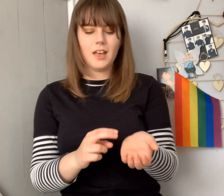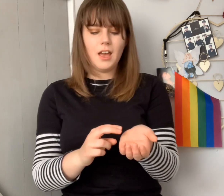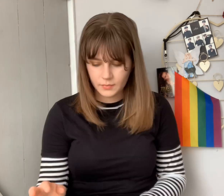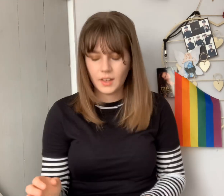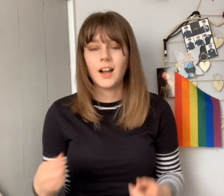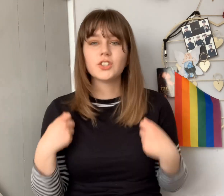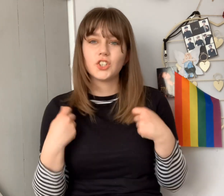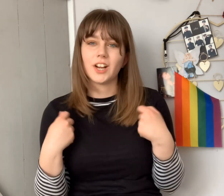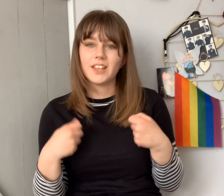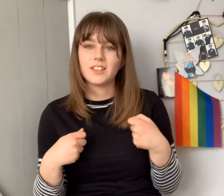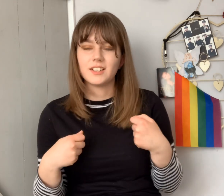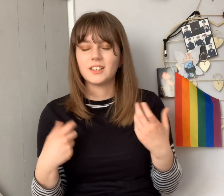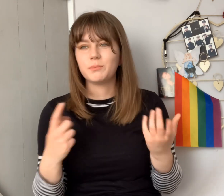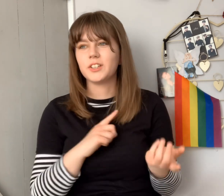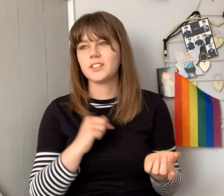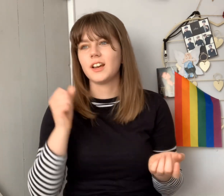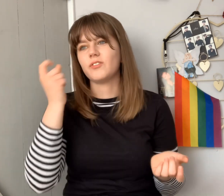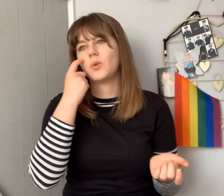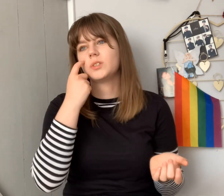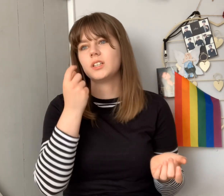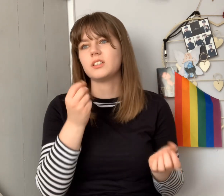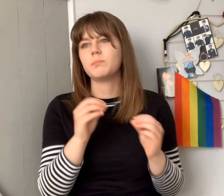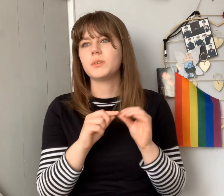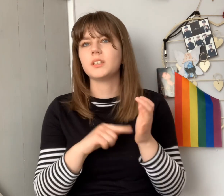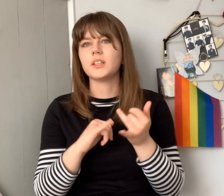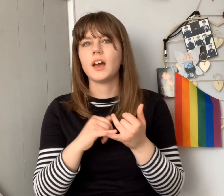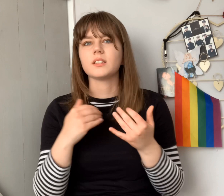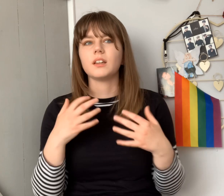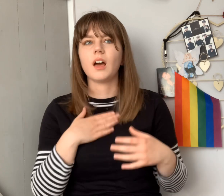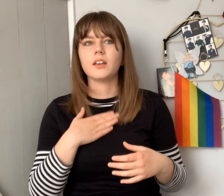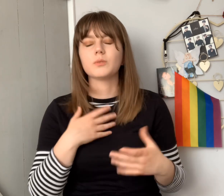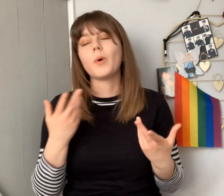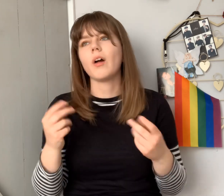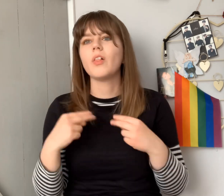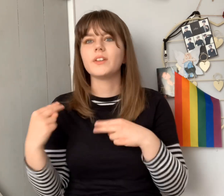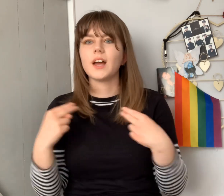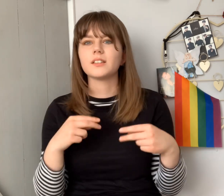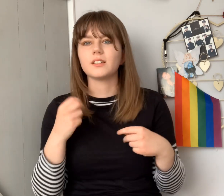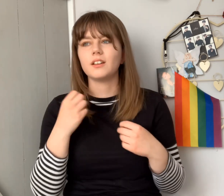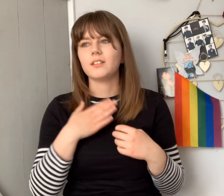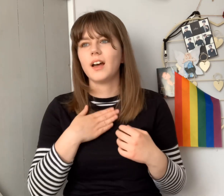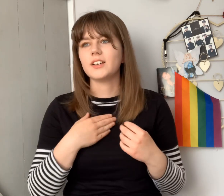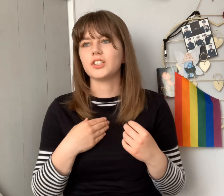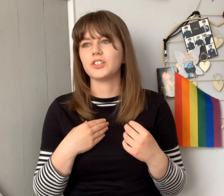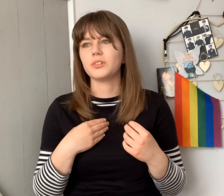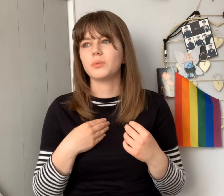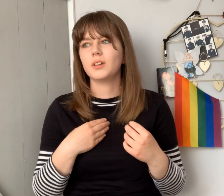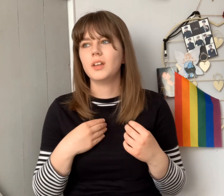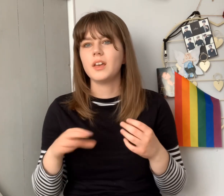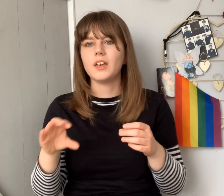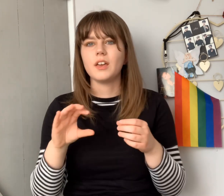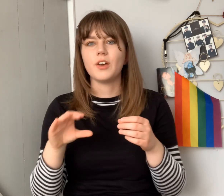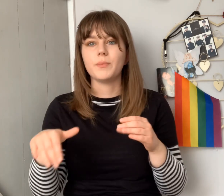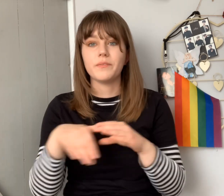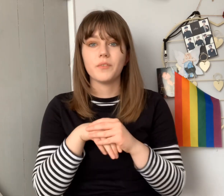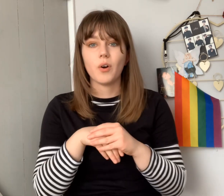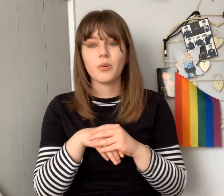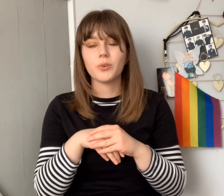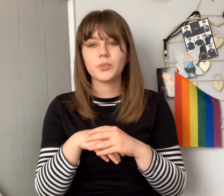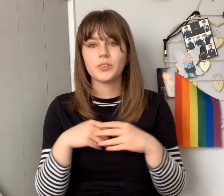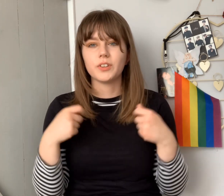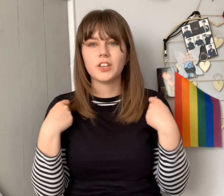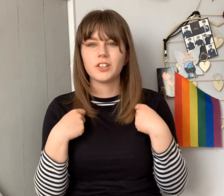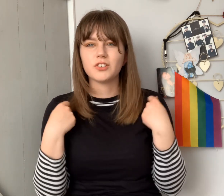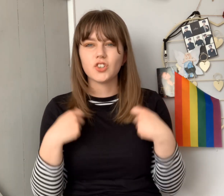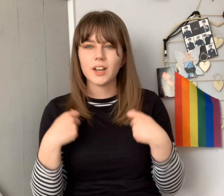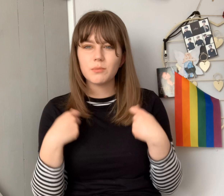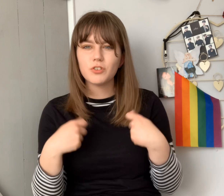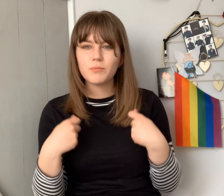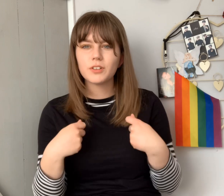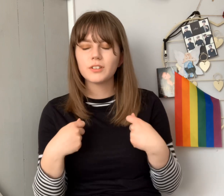I do the jacket thing because I've noticed BTS like... well the dancer like to involve the jacket movement